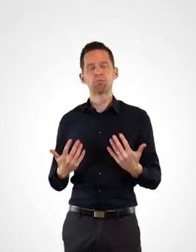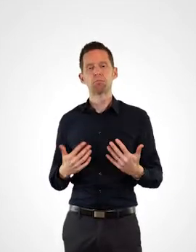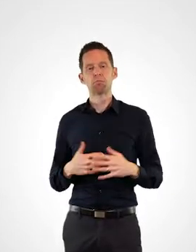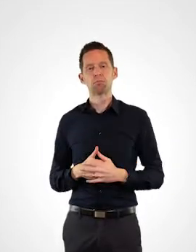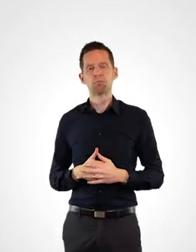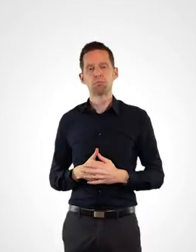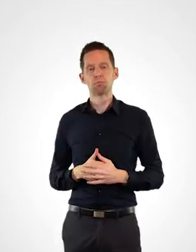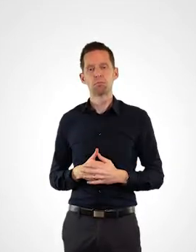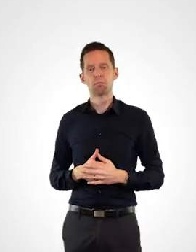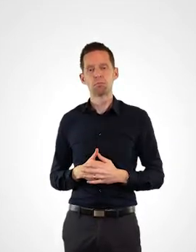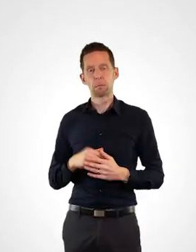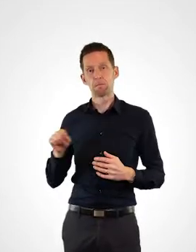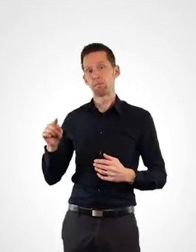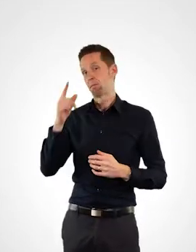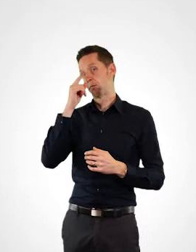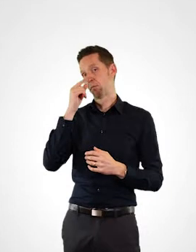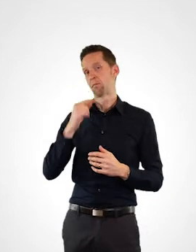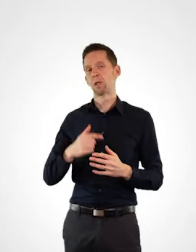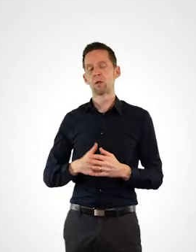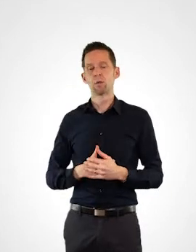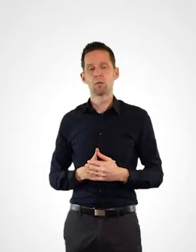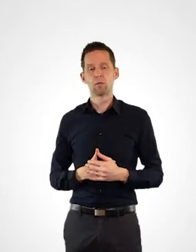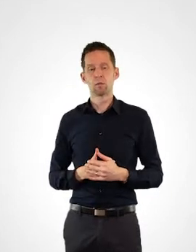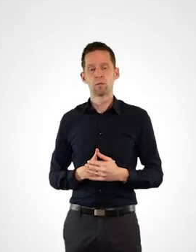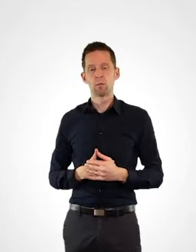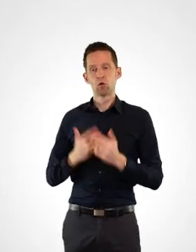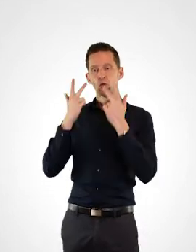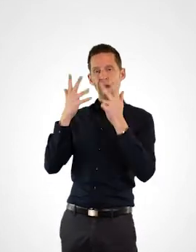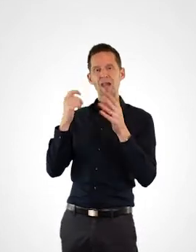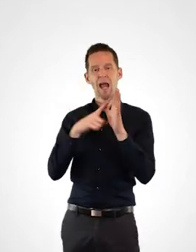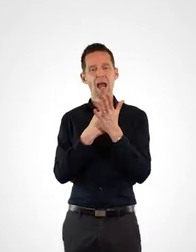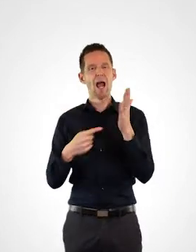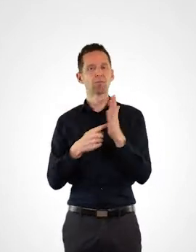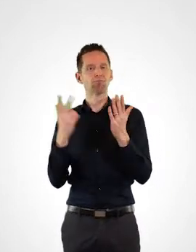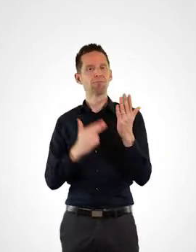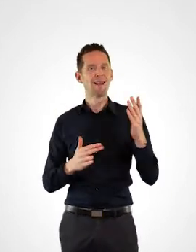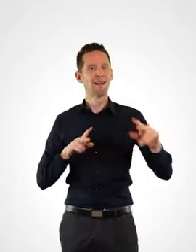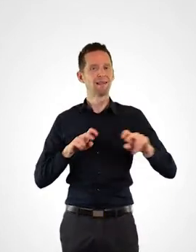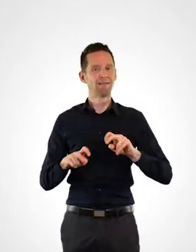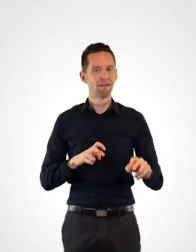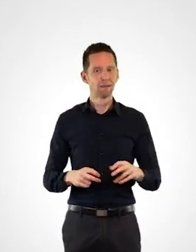where she's able to show - they're doing an art activity